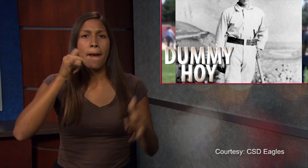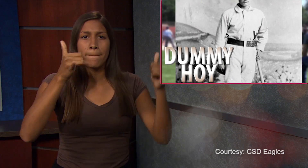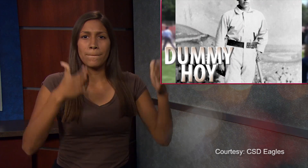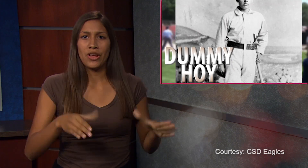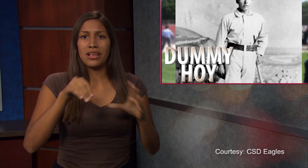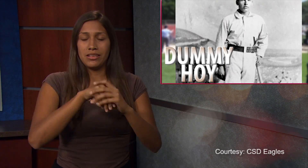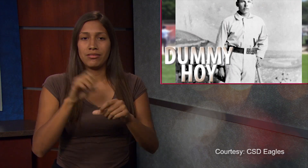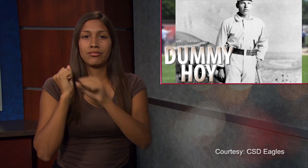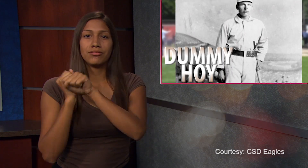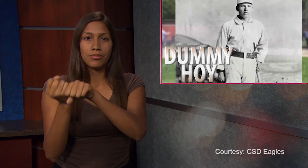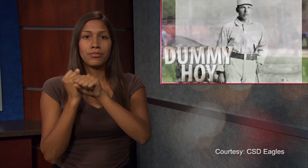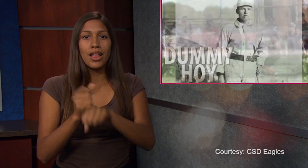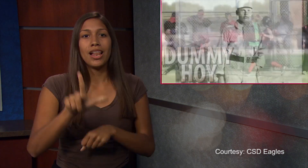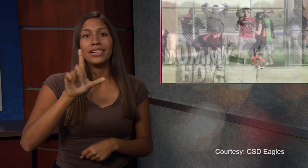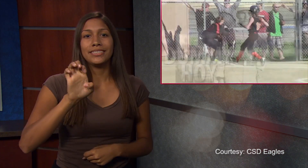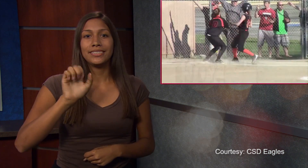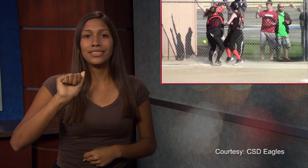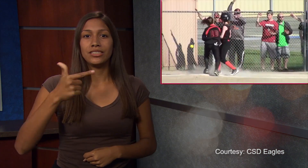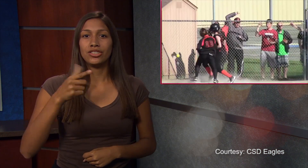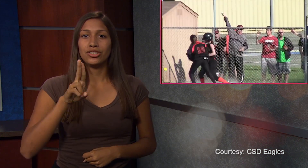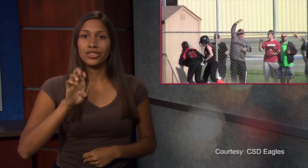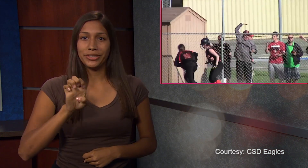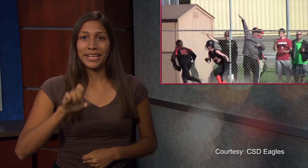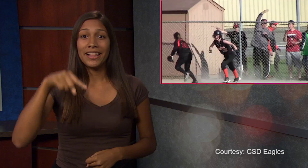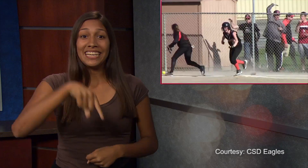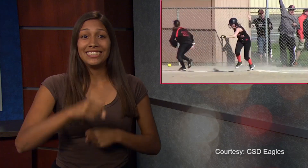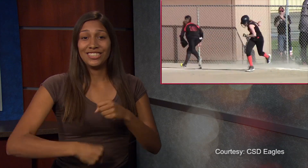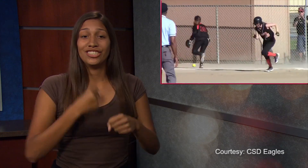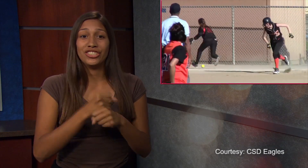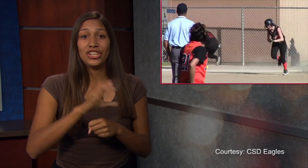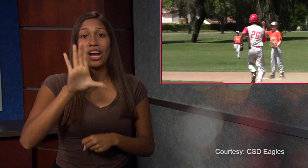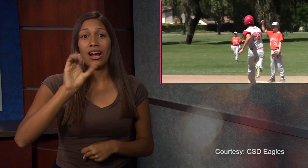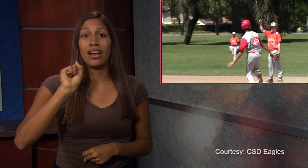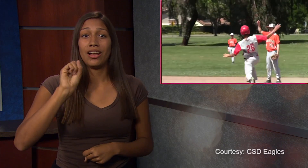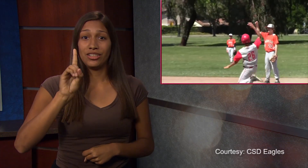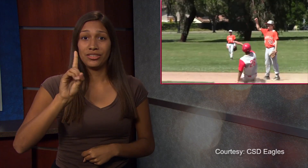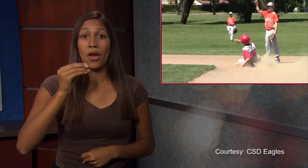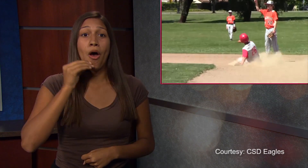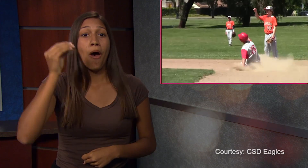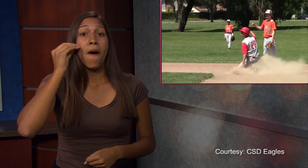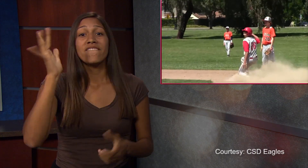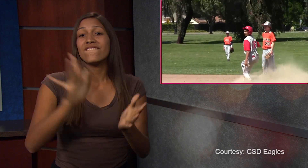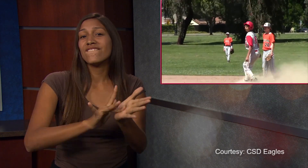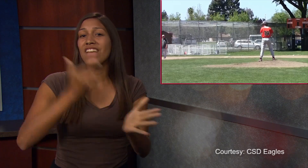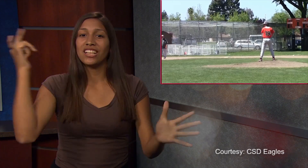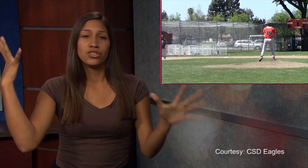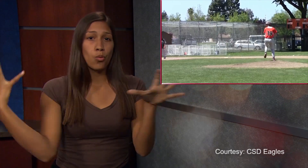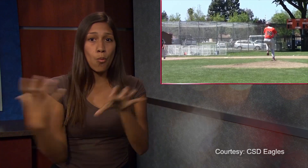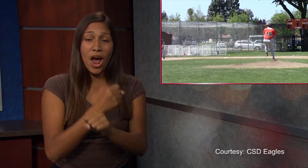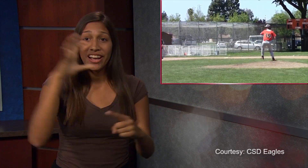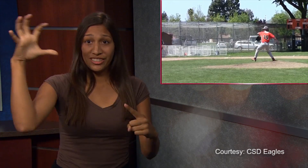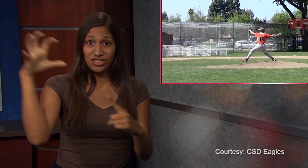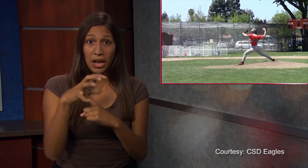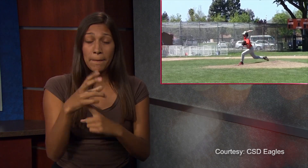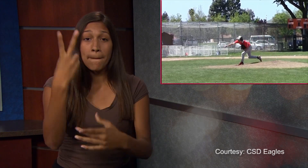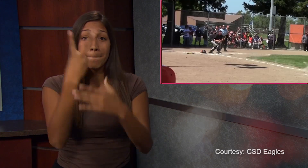LEAGUE BASEBALL. THIS YEAR CSD HAD HOME COURT ADVANTAGE AND WON THE CHAMPIONSHIP. BOTH GIRLS